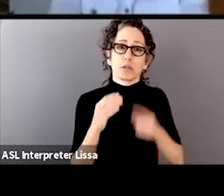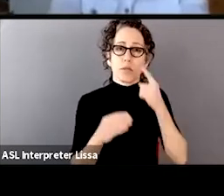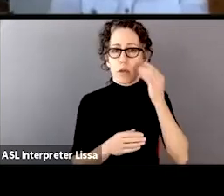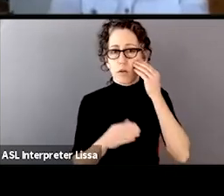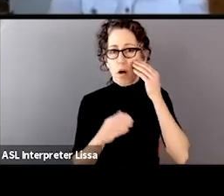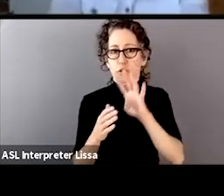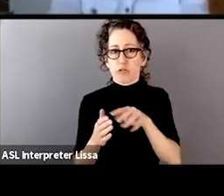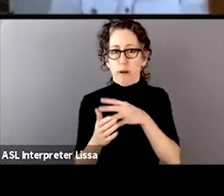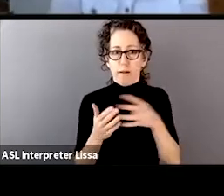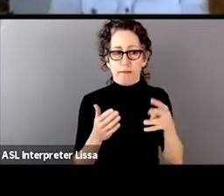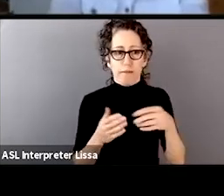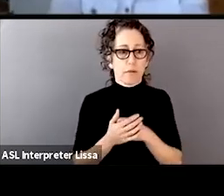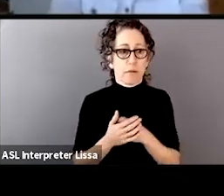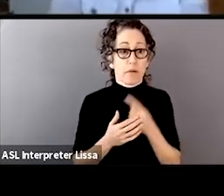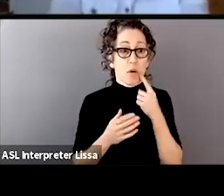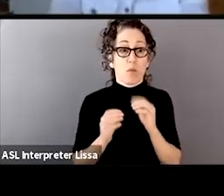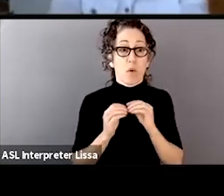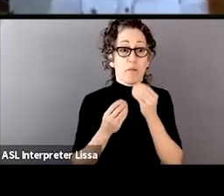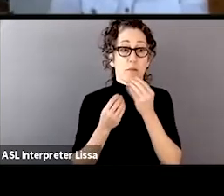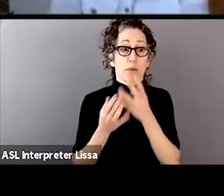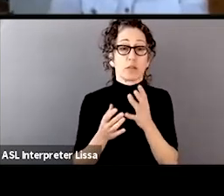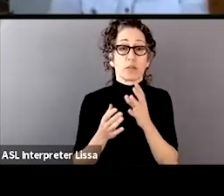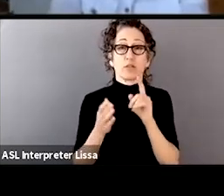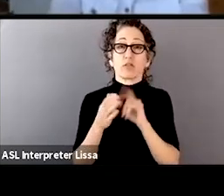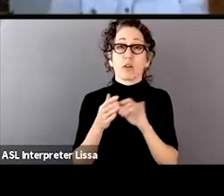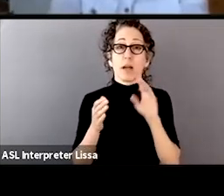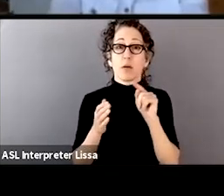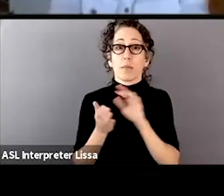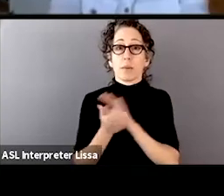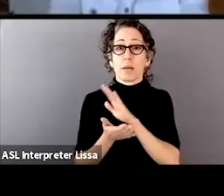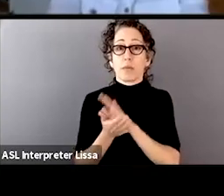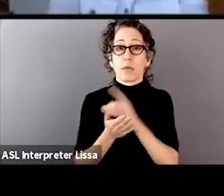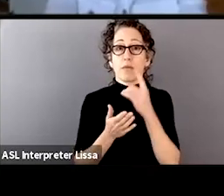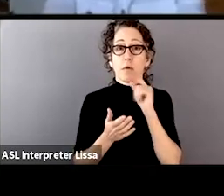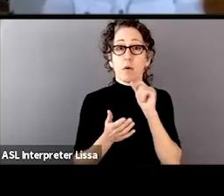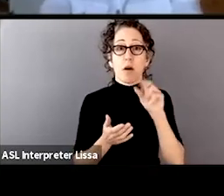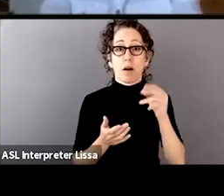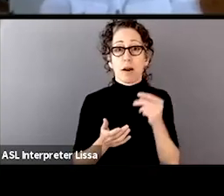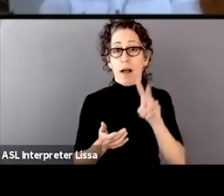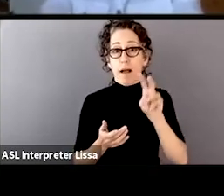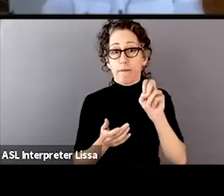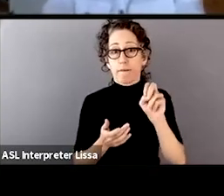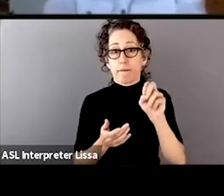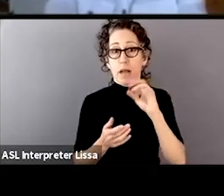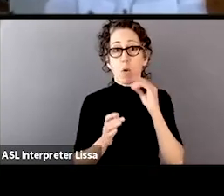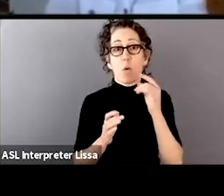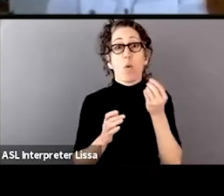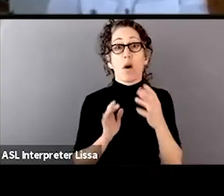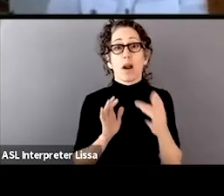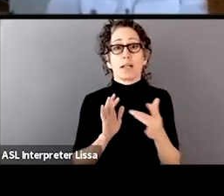For more information, please check out our paper at archive, or you can reach out to me with an email. Thank you.